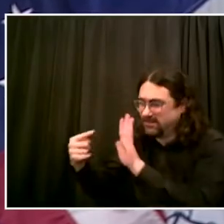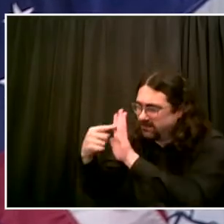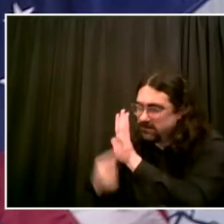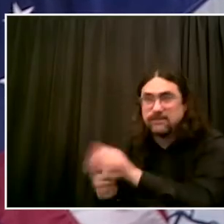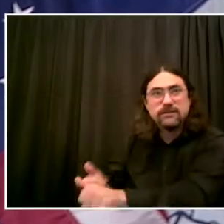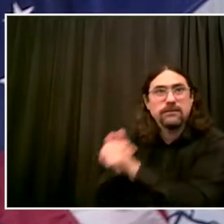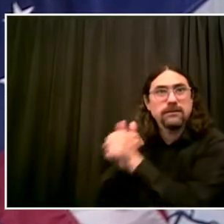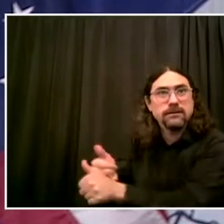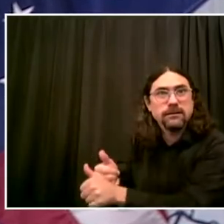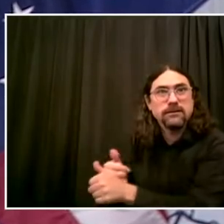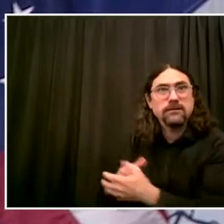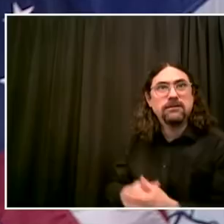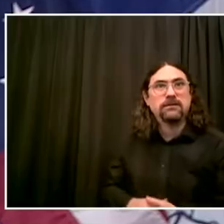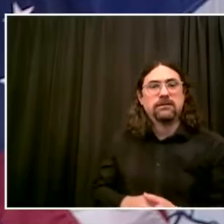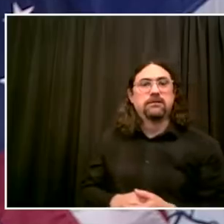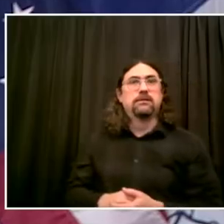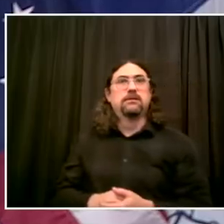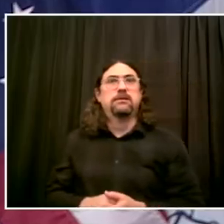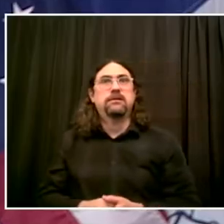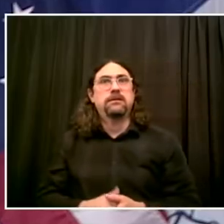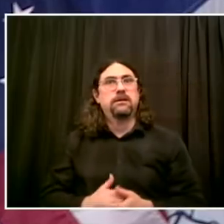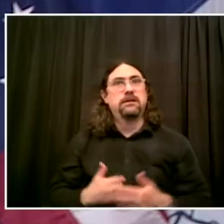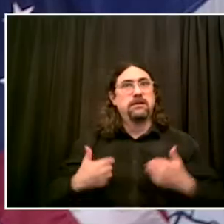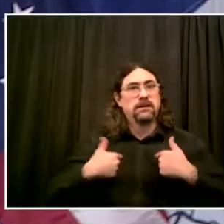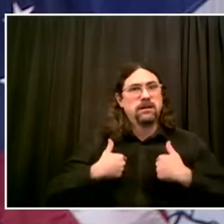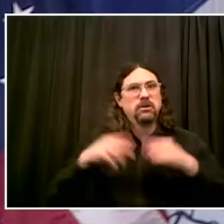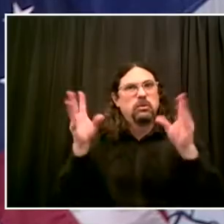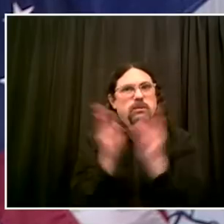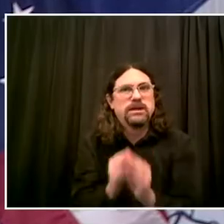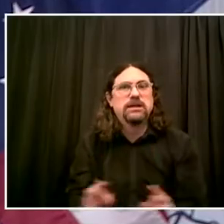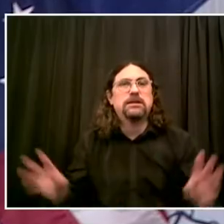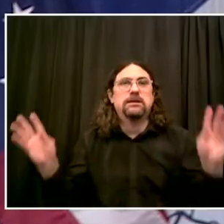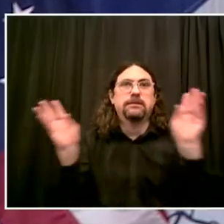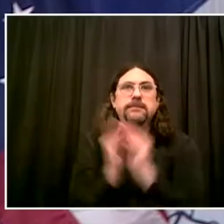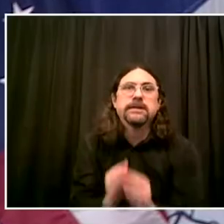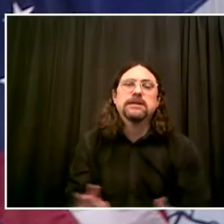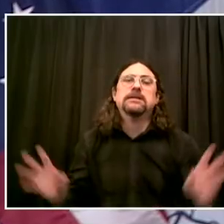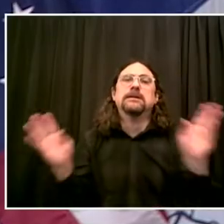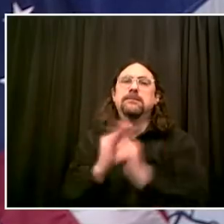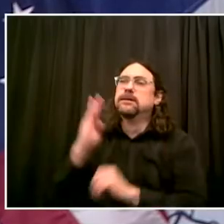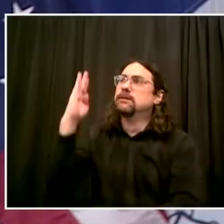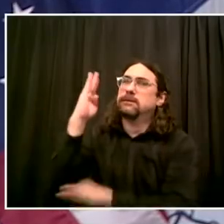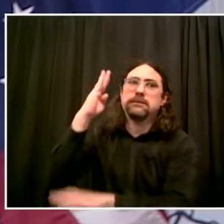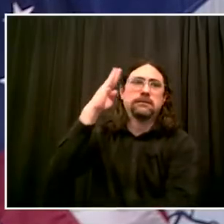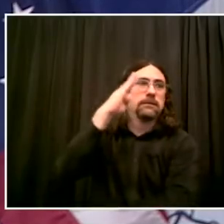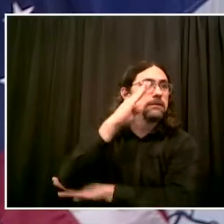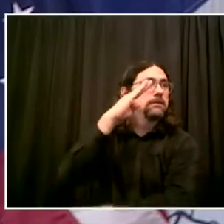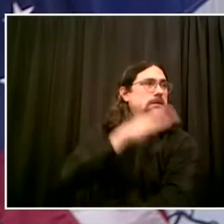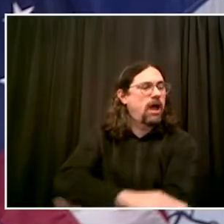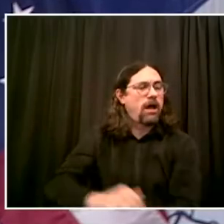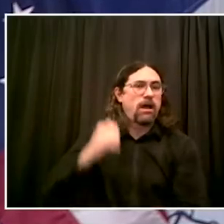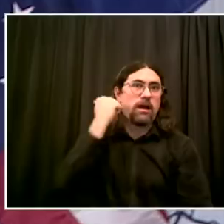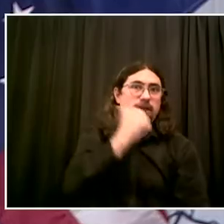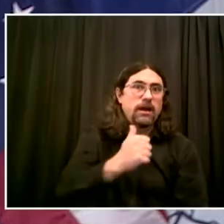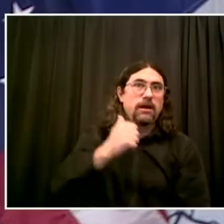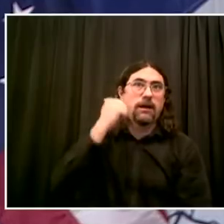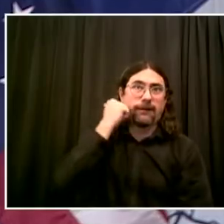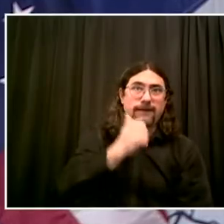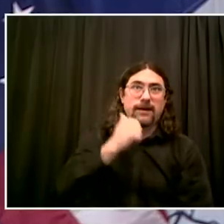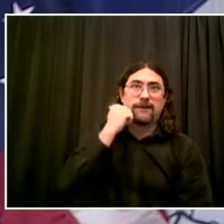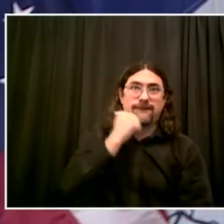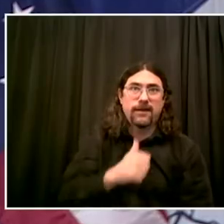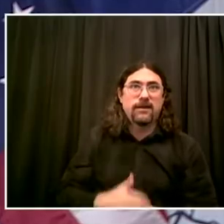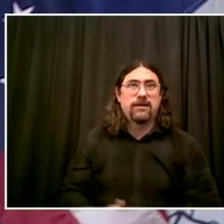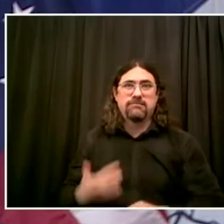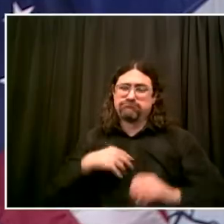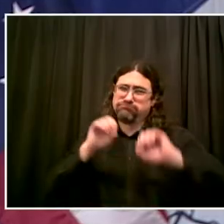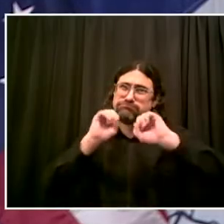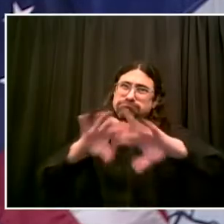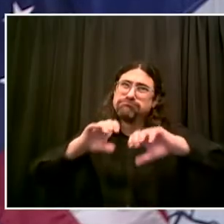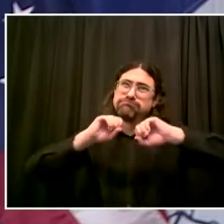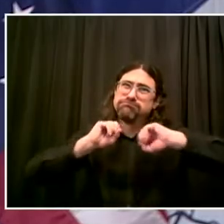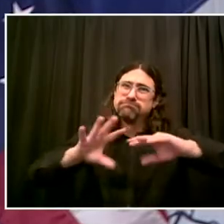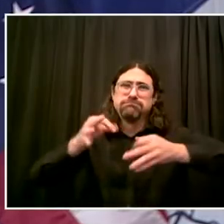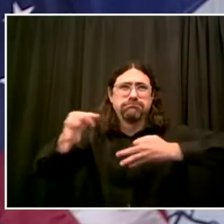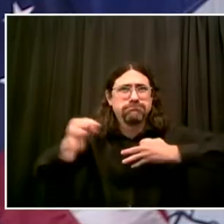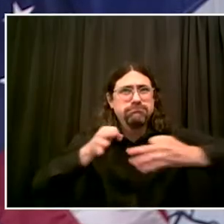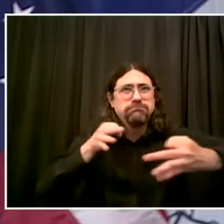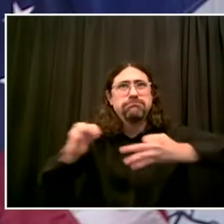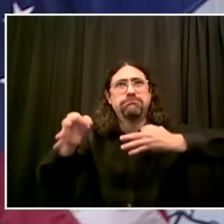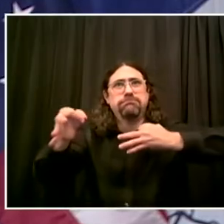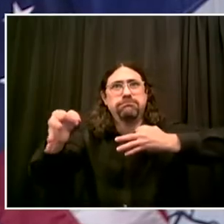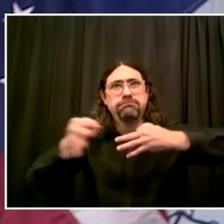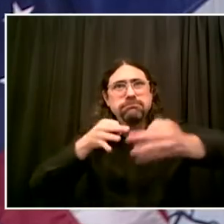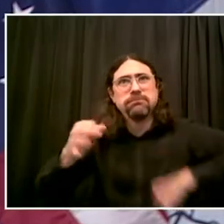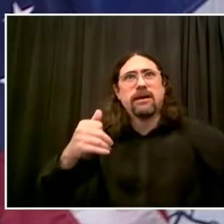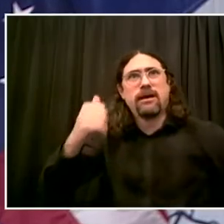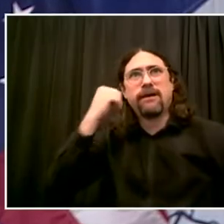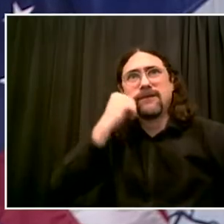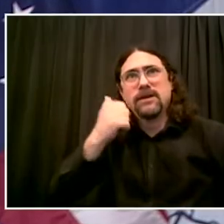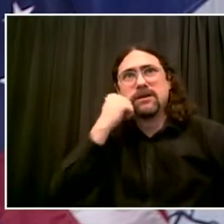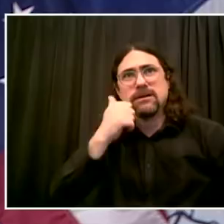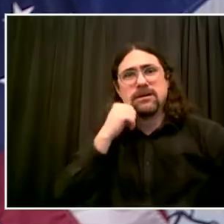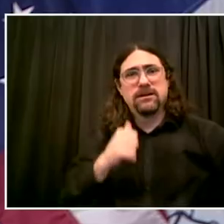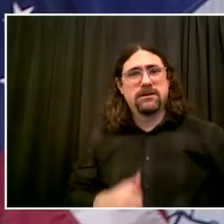CONSTANTLY D ANSO